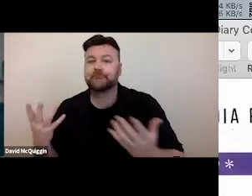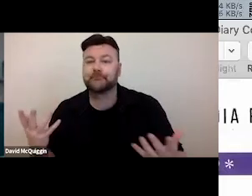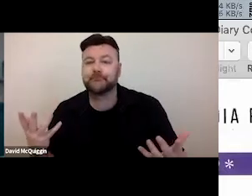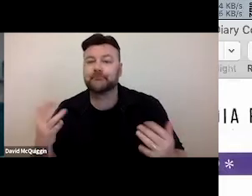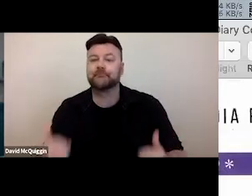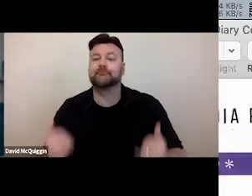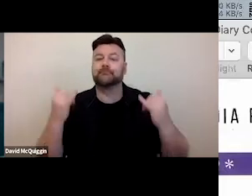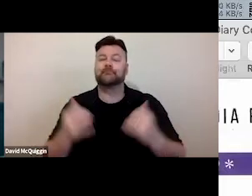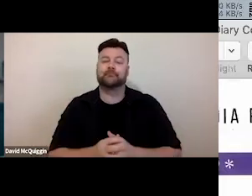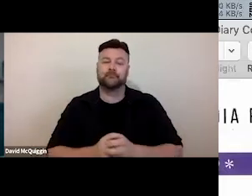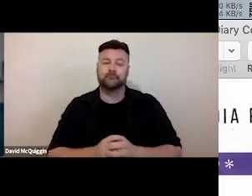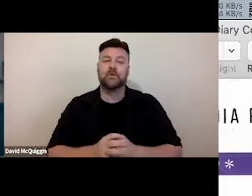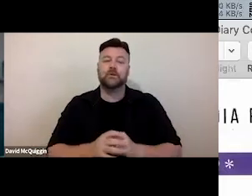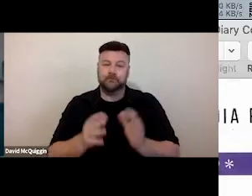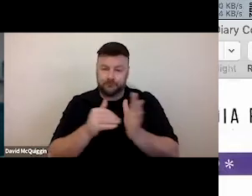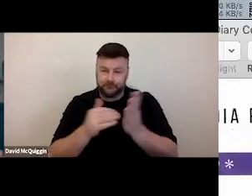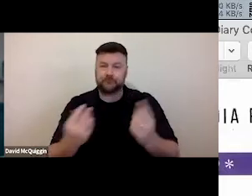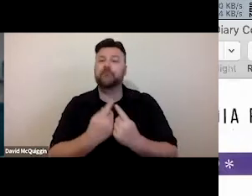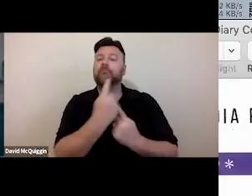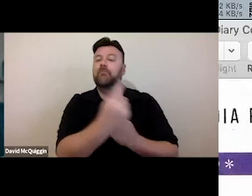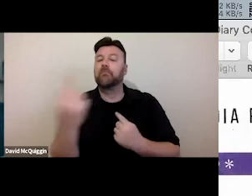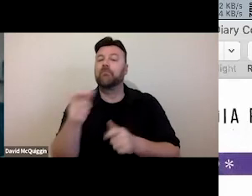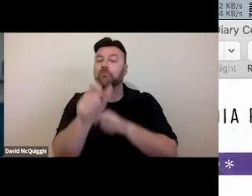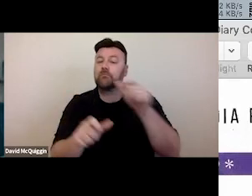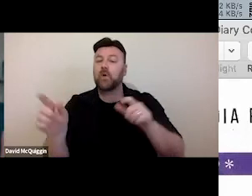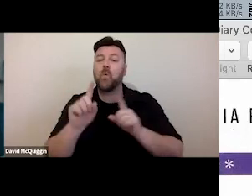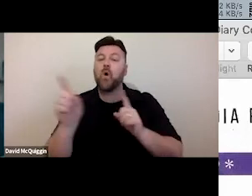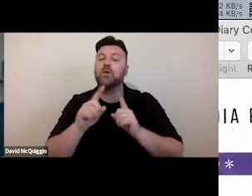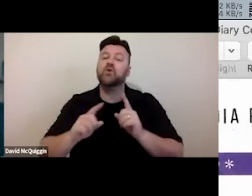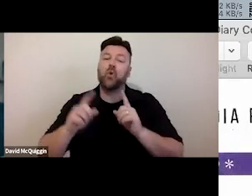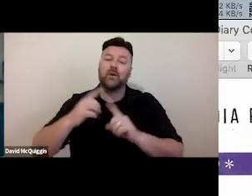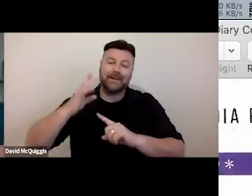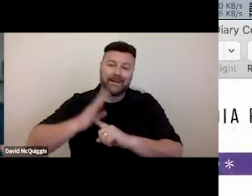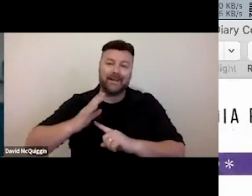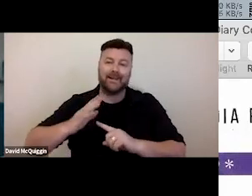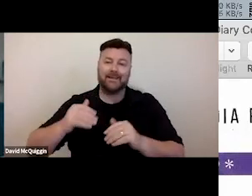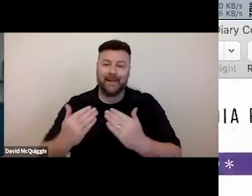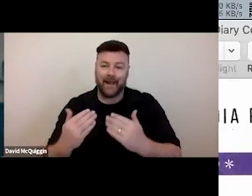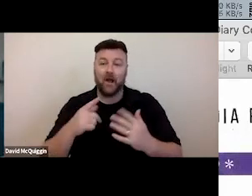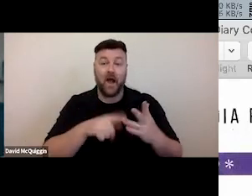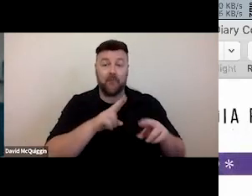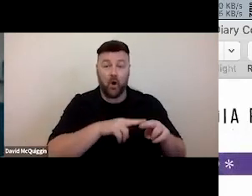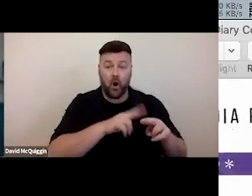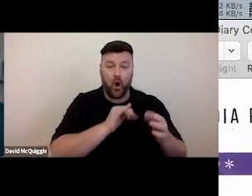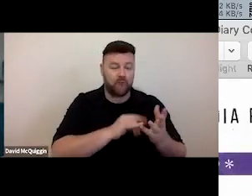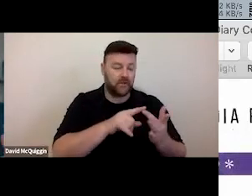I now, for each client, I put in the, "What's your key dates? Are you any offsites? Are you shutting down the office for renovations" "are